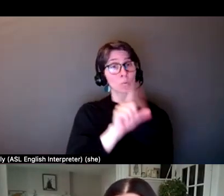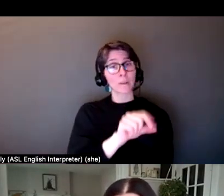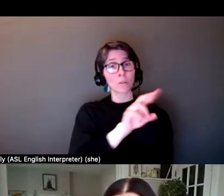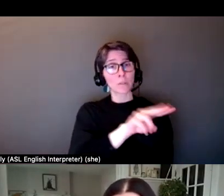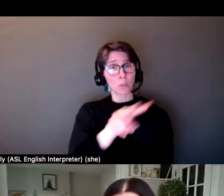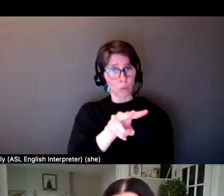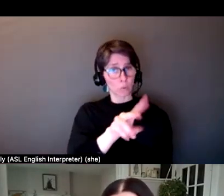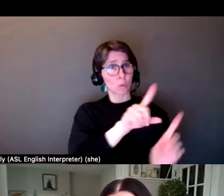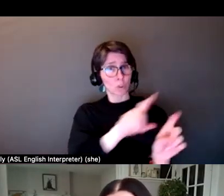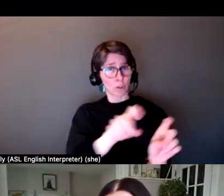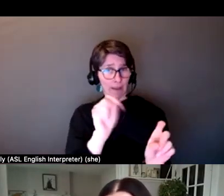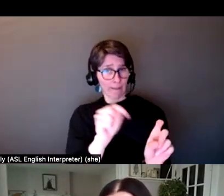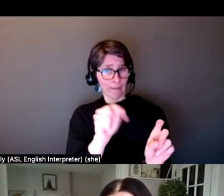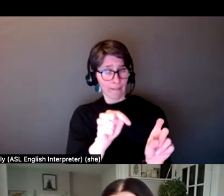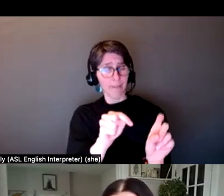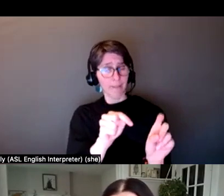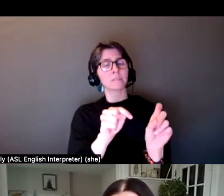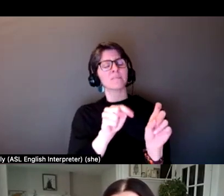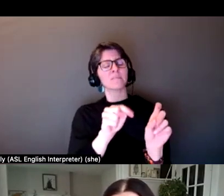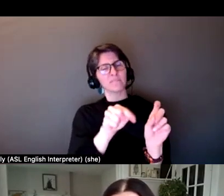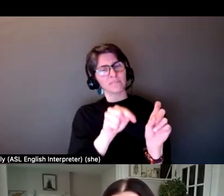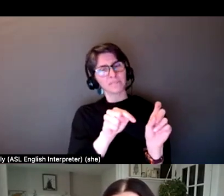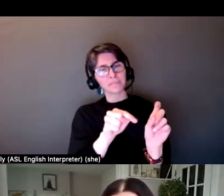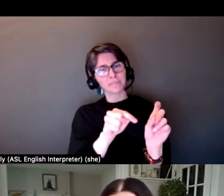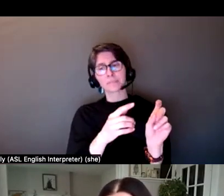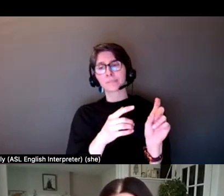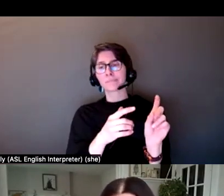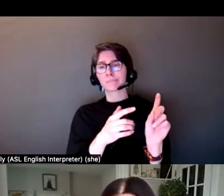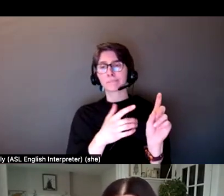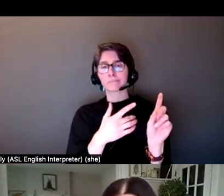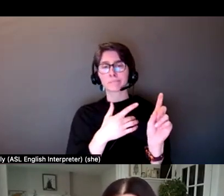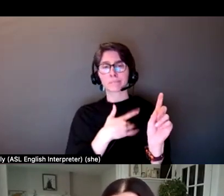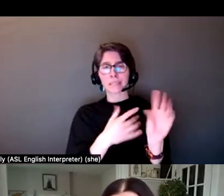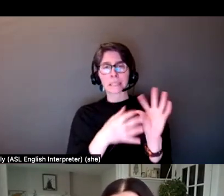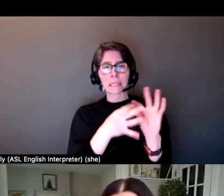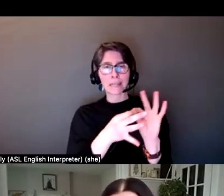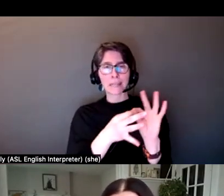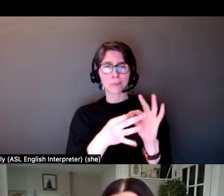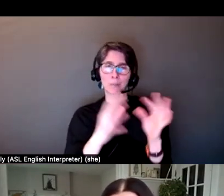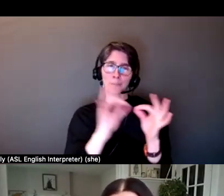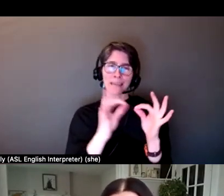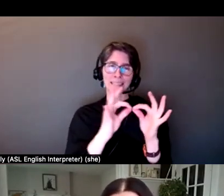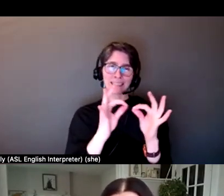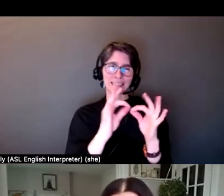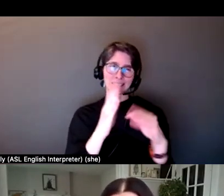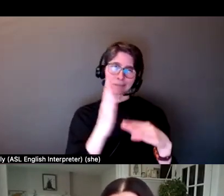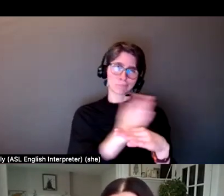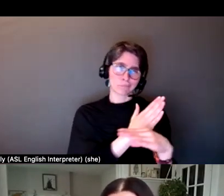survey only really asked about ranges and they didn't ask for specific job titles,